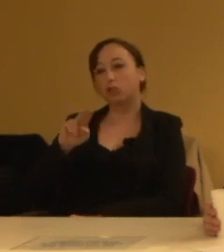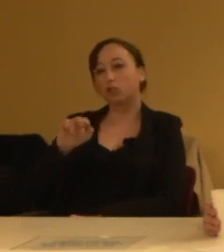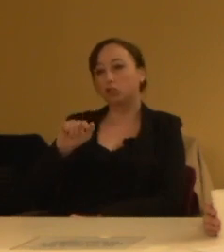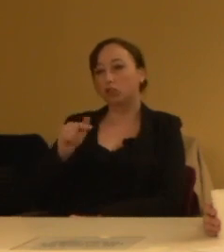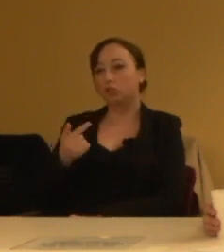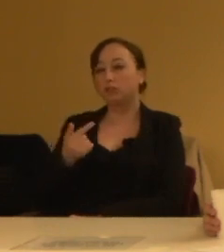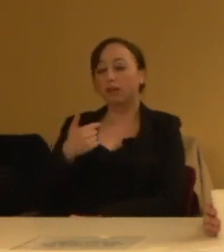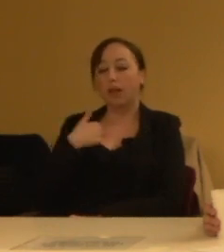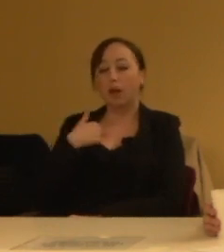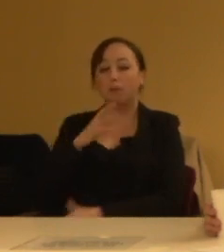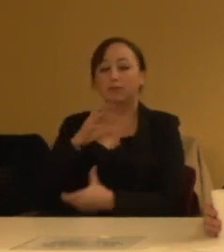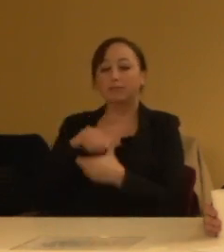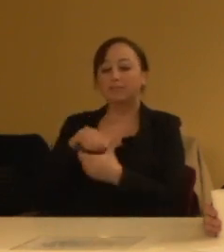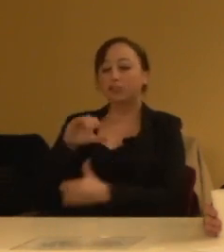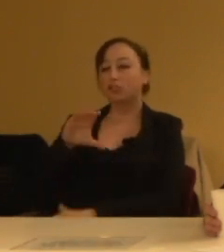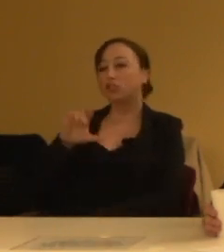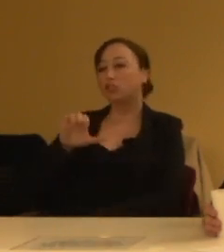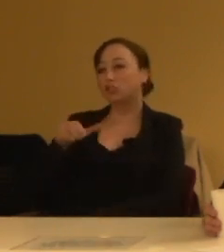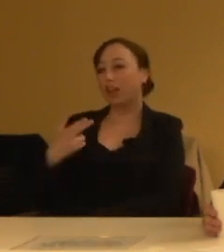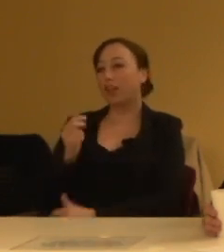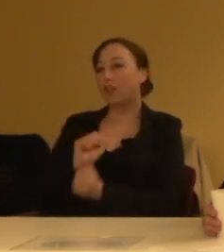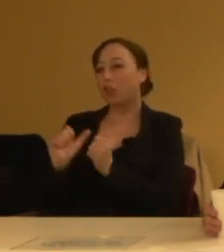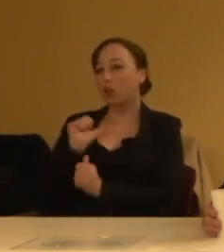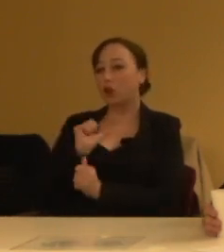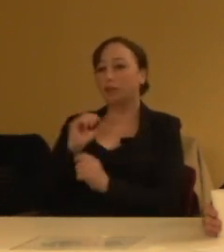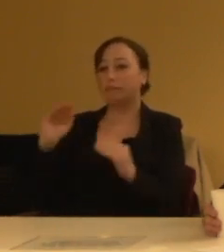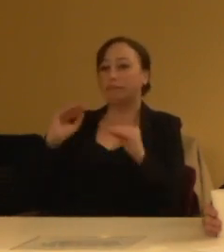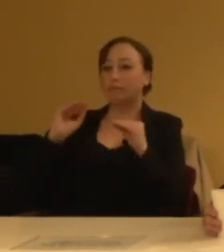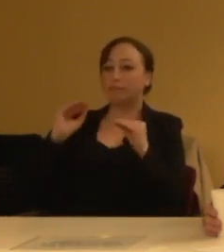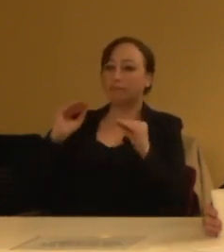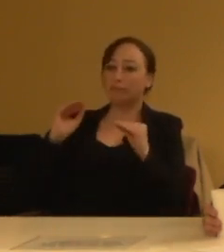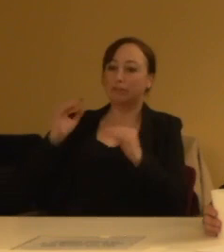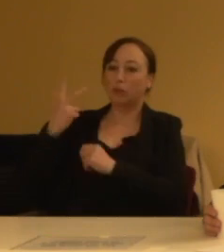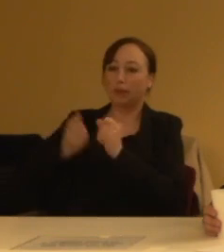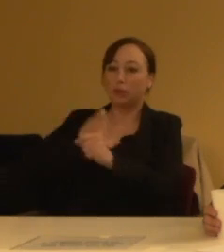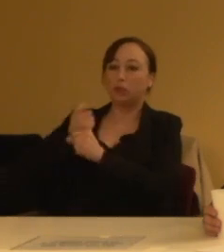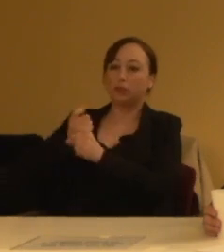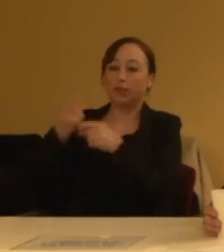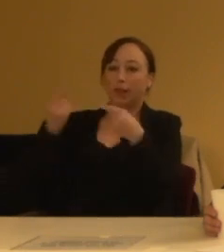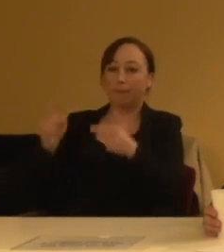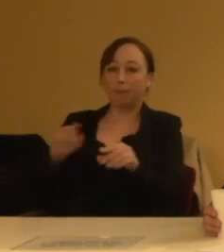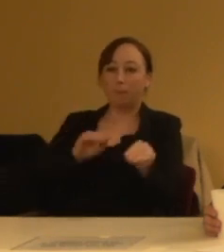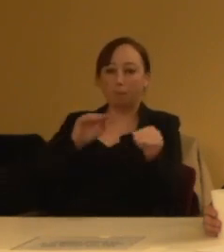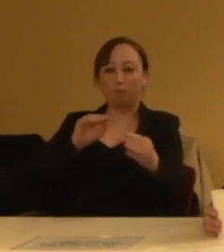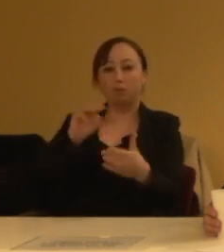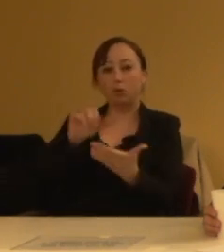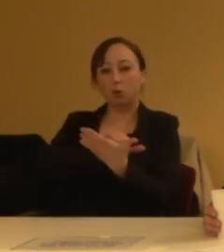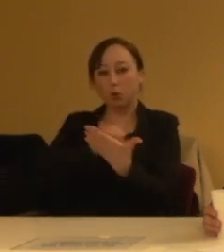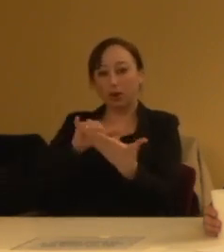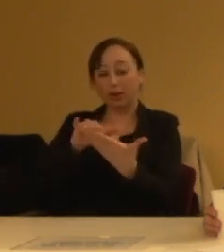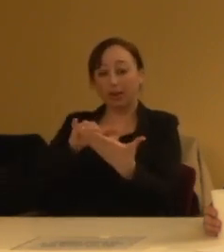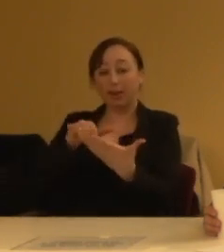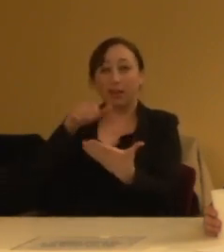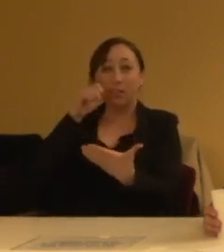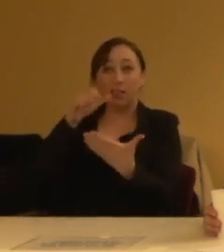I was in like Czech theater bootcamp for three years. And then I moved to New York, and I wrote a letter to the Public Theater saying,